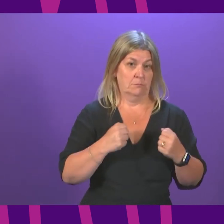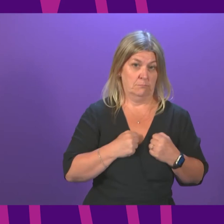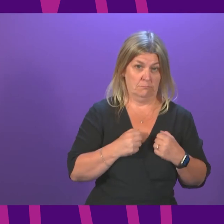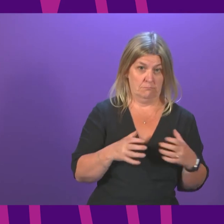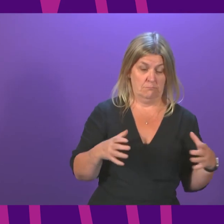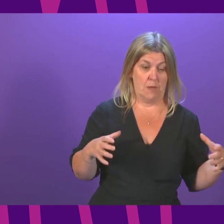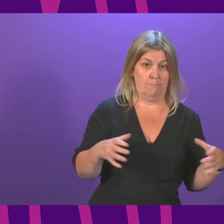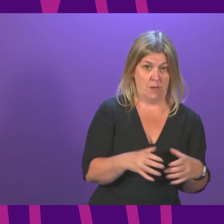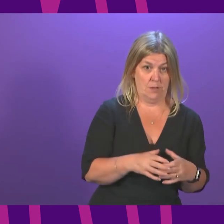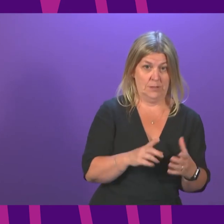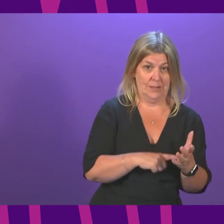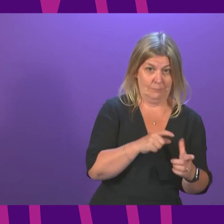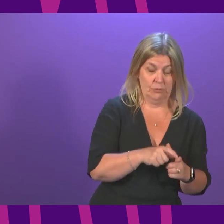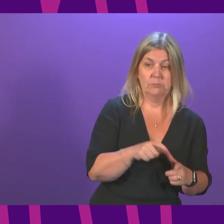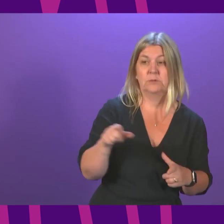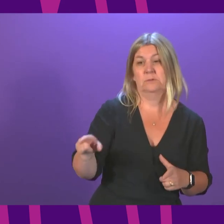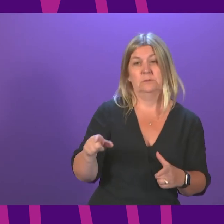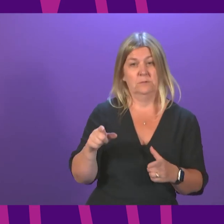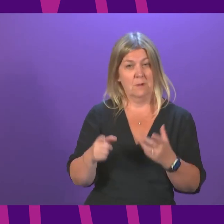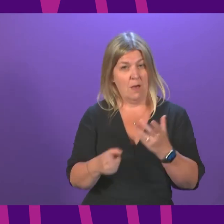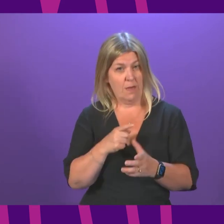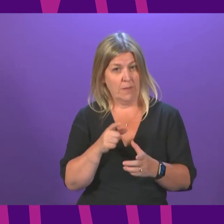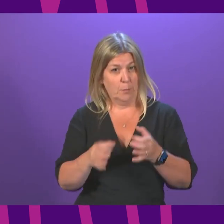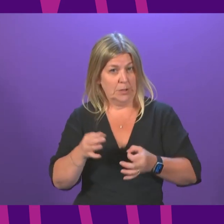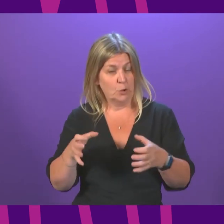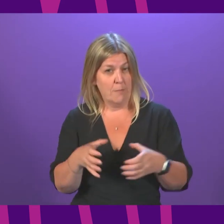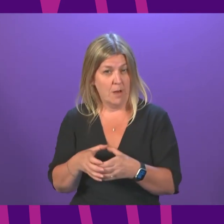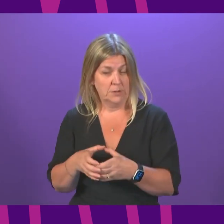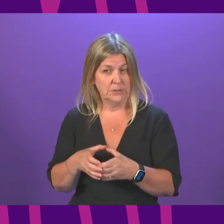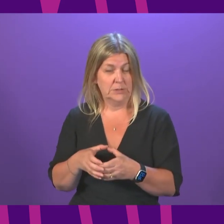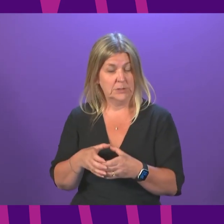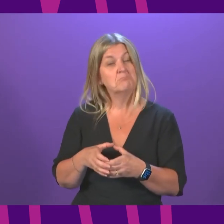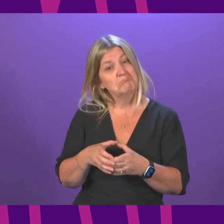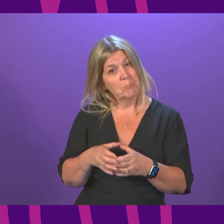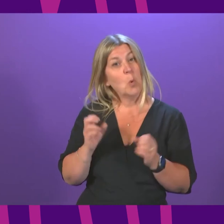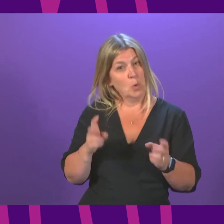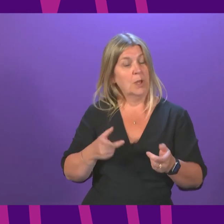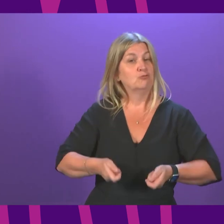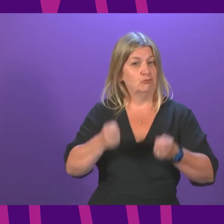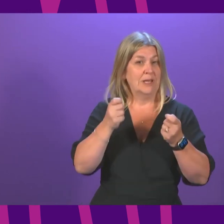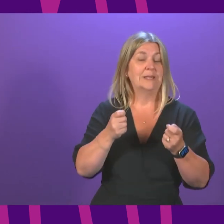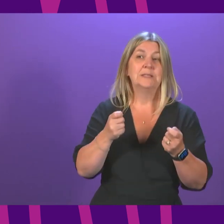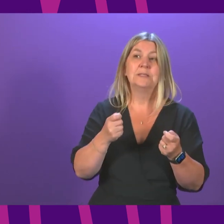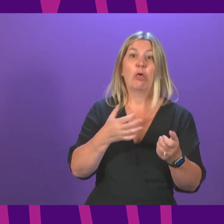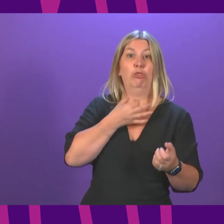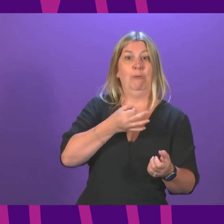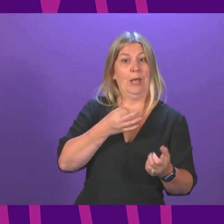card is marked heavily. Poor Bill. He will be listening. I will help him out; I am used